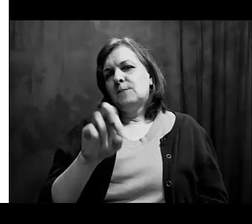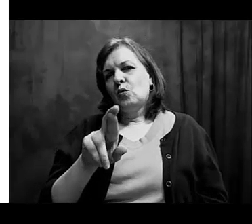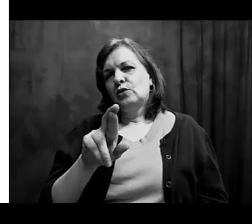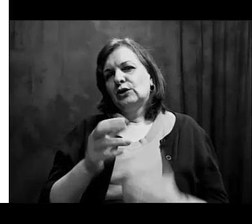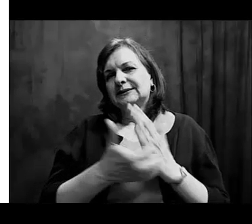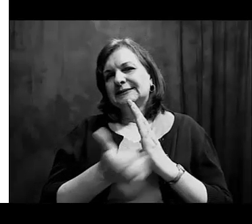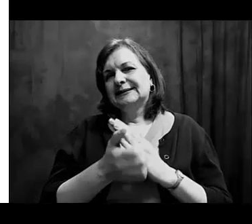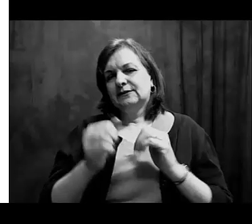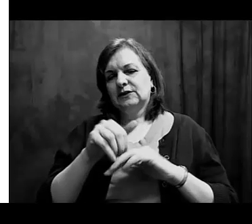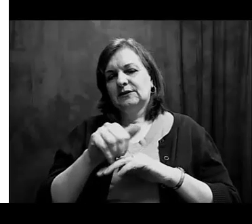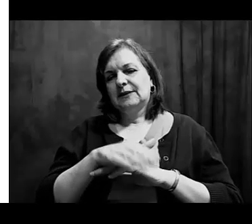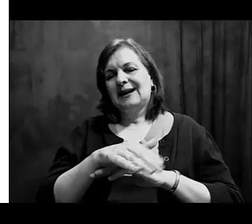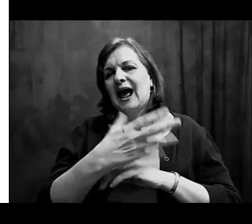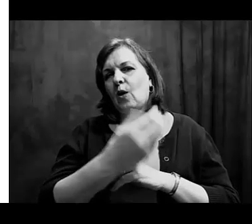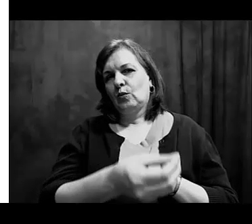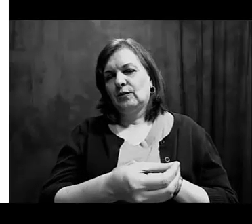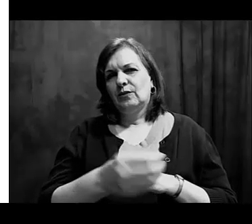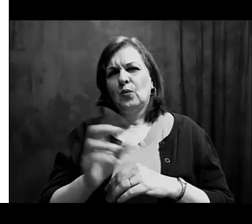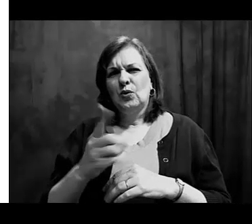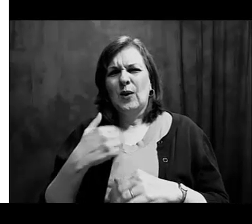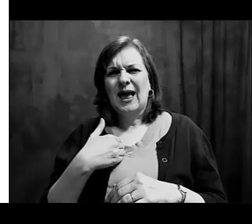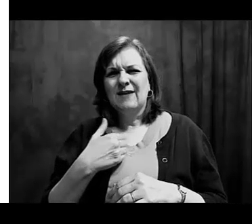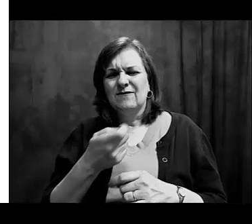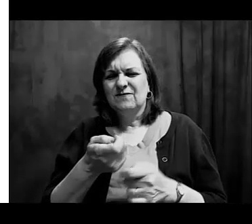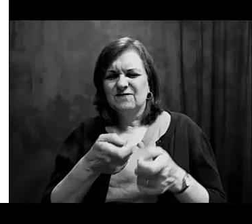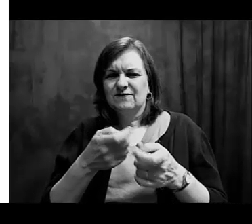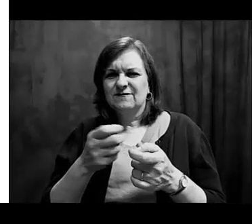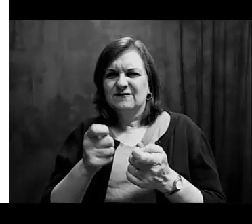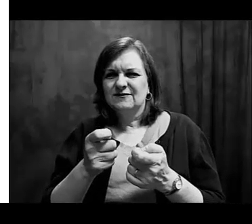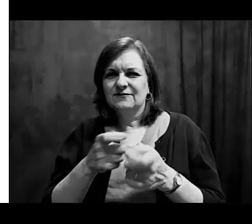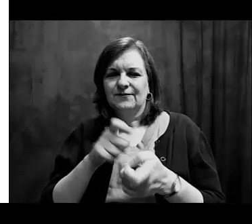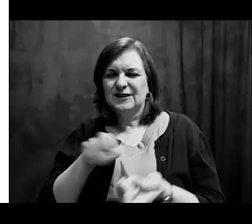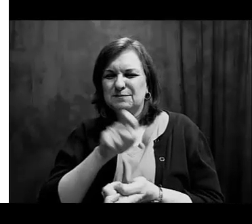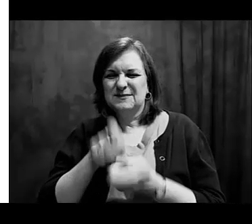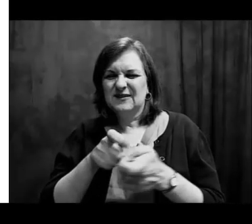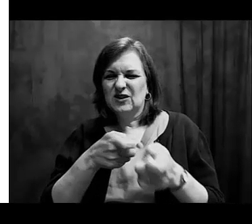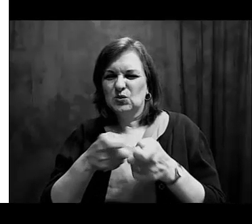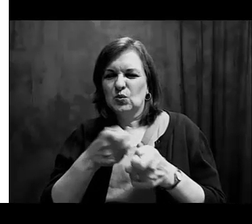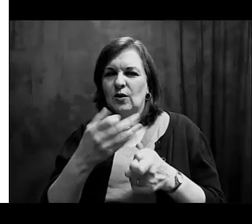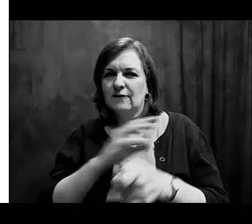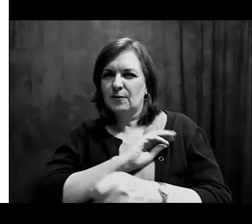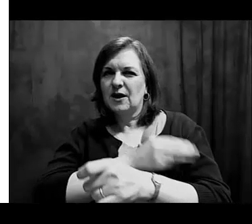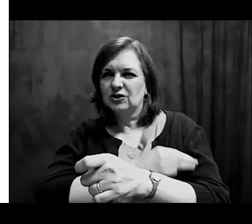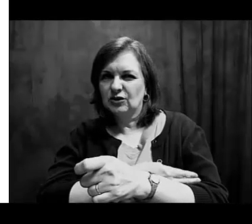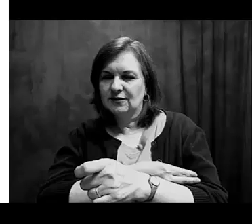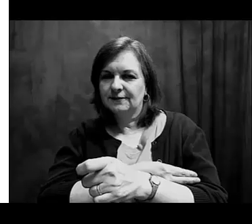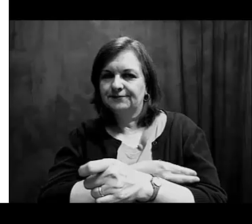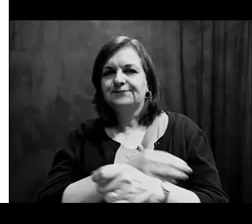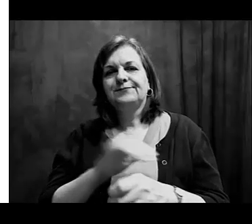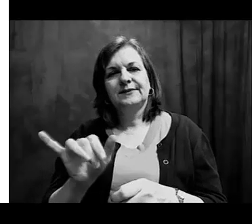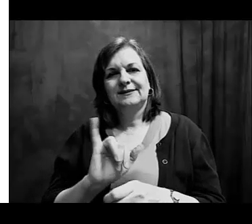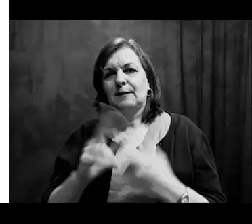where do you have your fine motor skills? same sorts of things right?